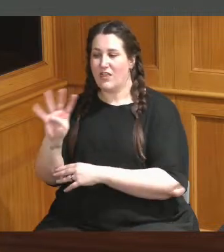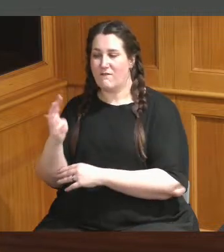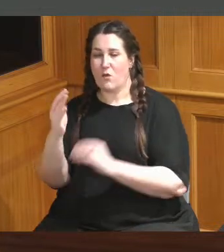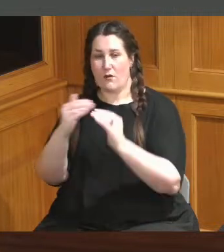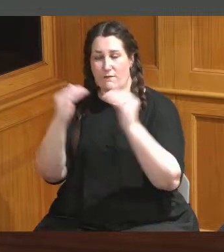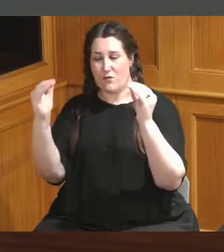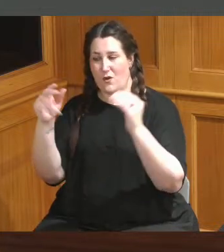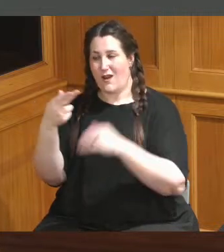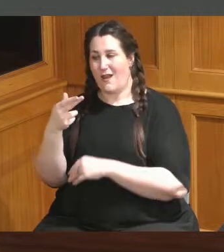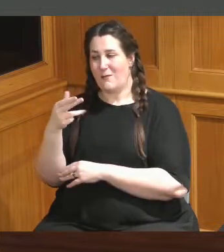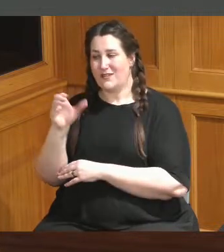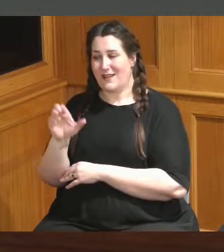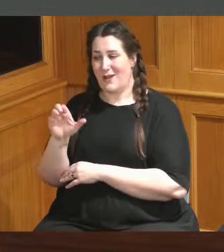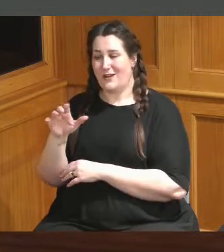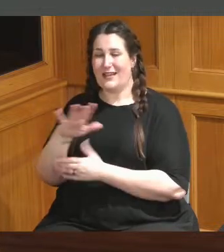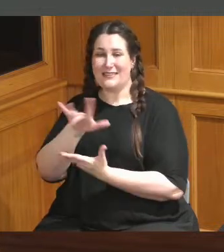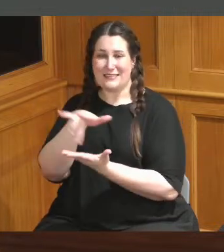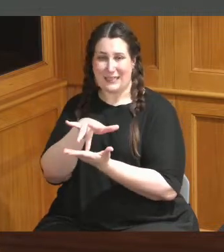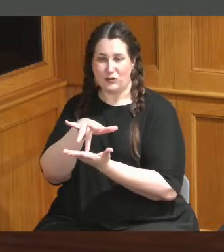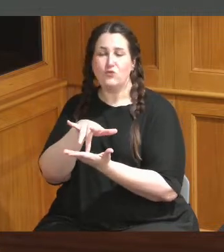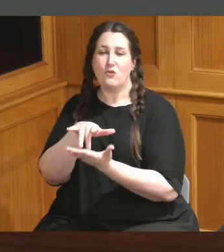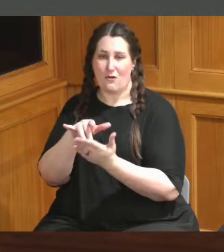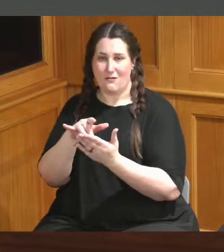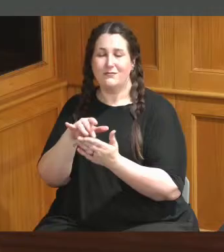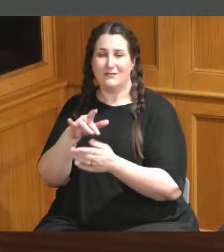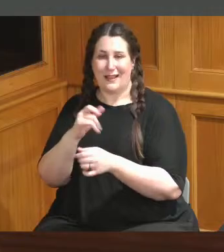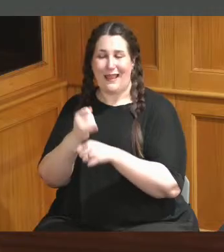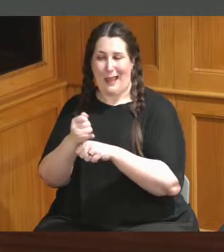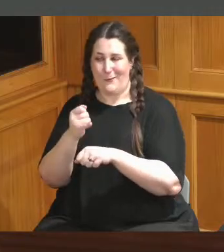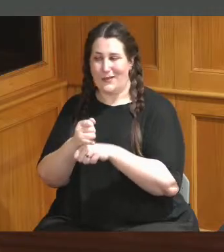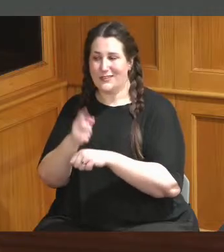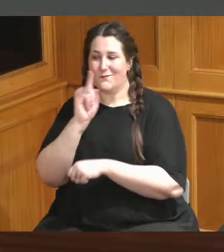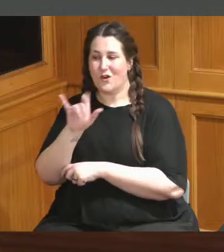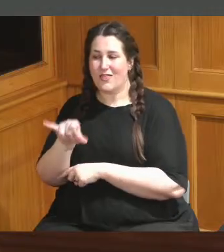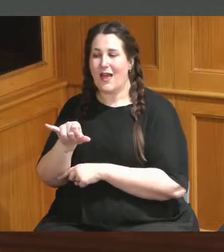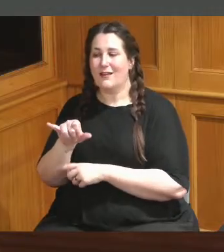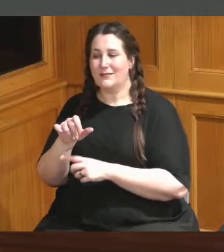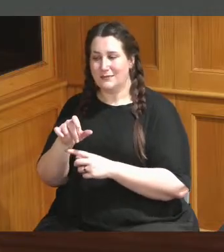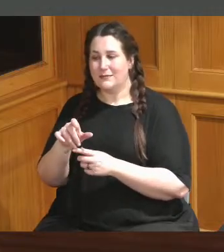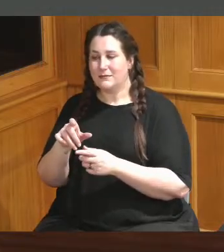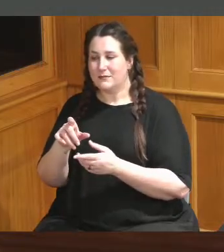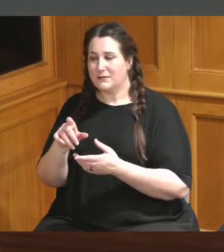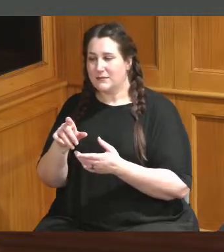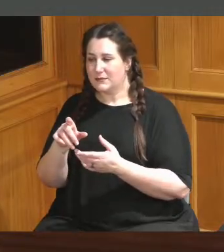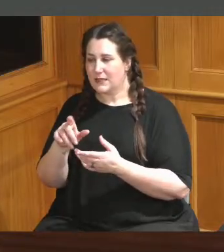the Hamilton County Central Campus. This is the Developmental Disability Services floor. that is